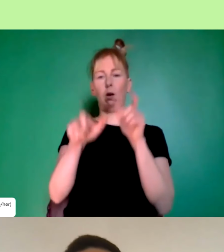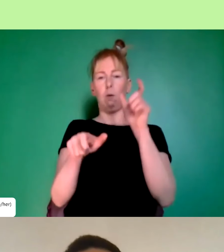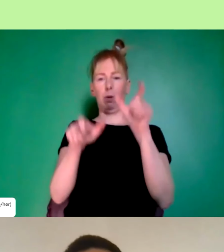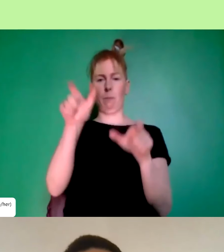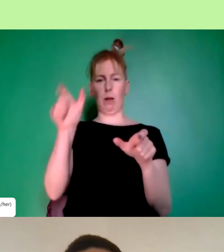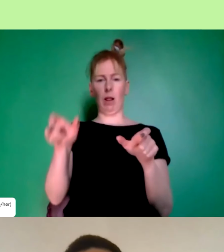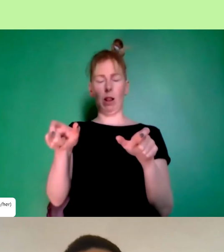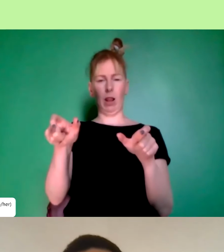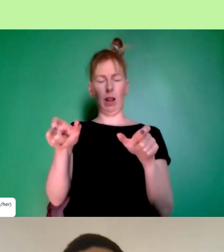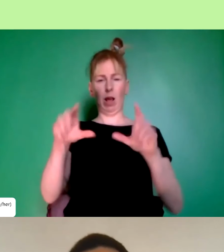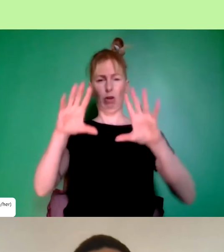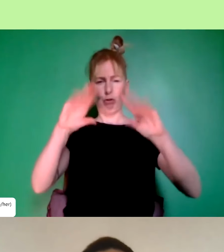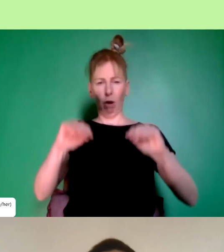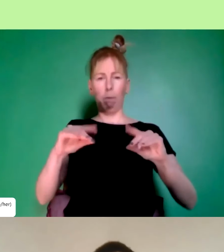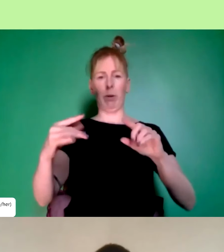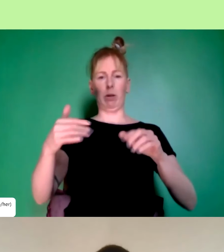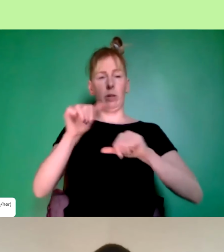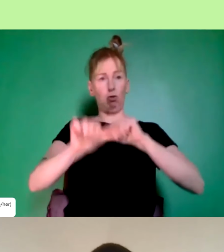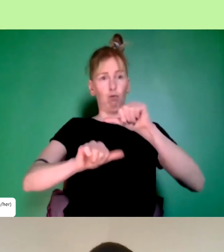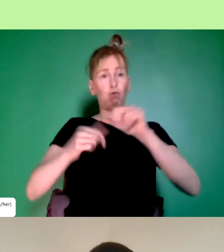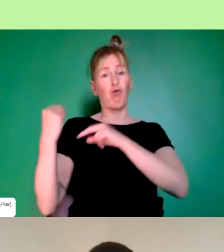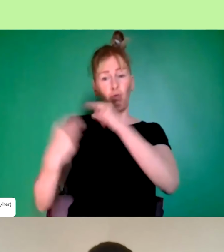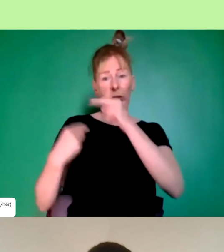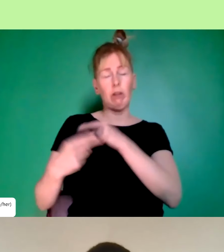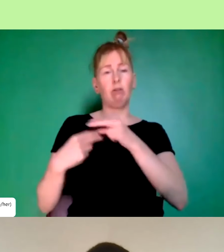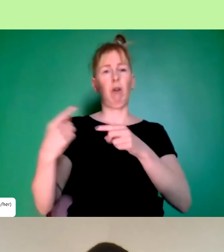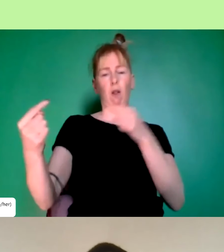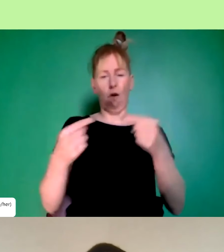barriers and facilitate conversations? I feel like we've answered that question.